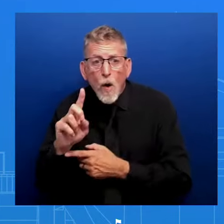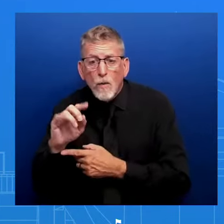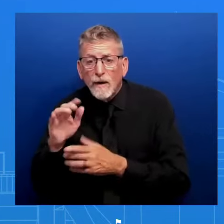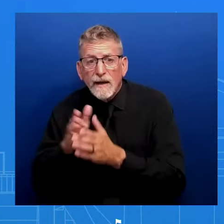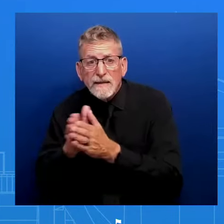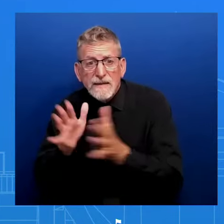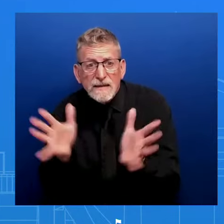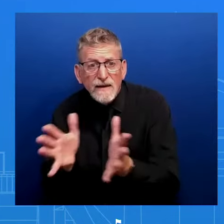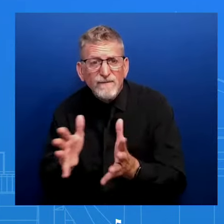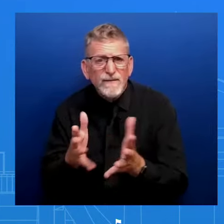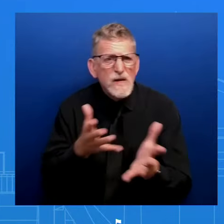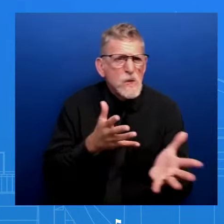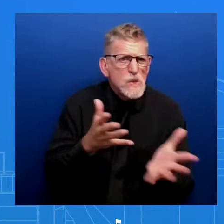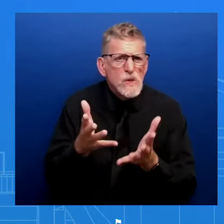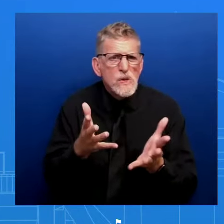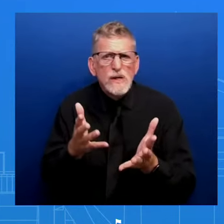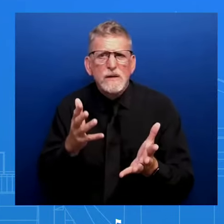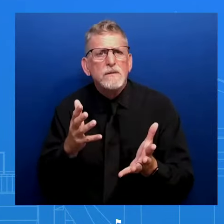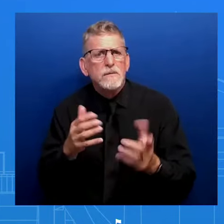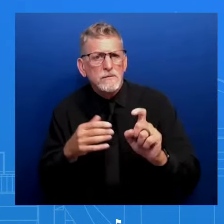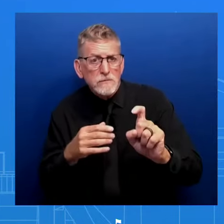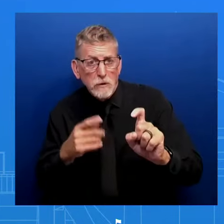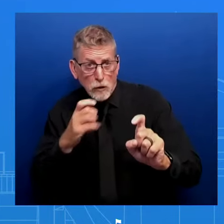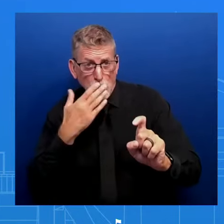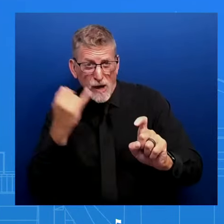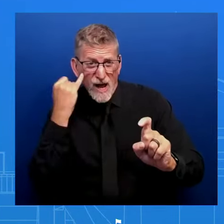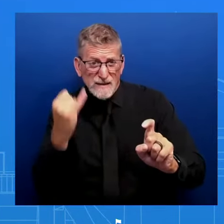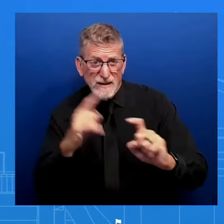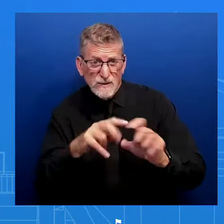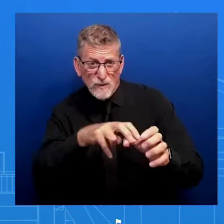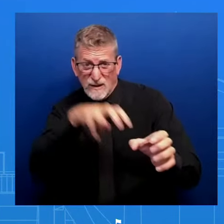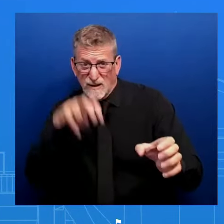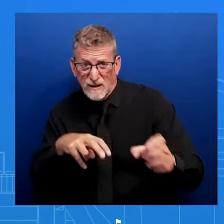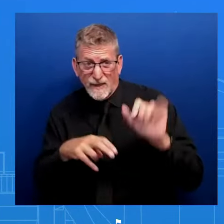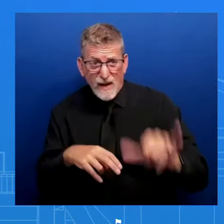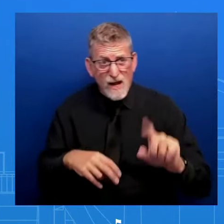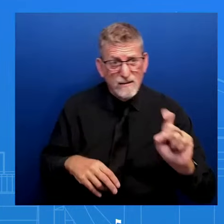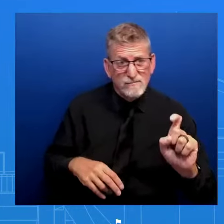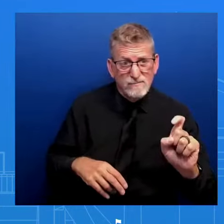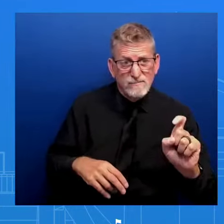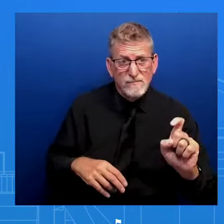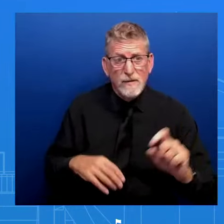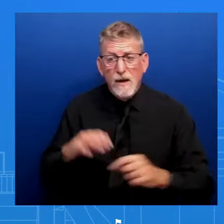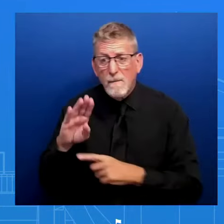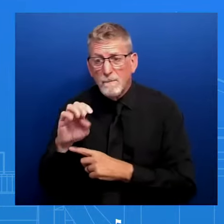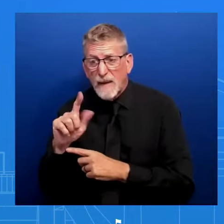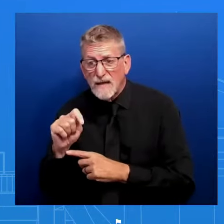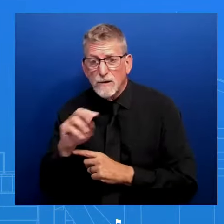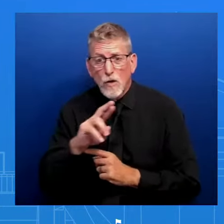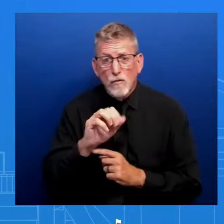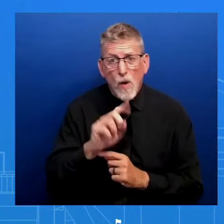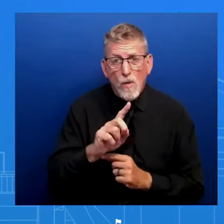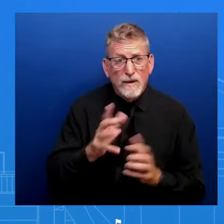So, do you think it's a good idea for them to leave? Mr. Kirby: That's certainly for the Italians to speak to. I mean, that's their sovereign decision.